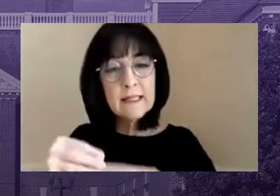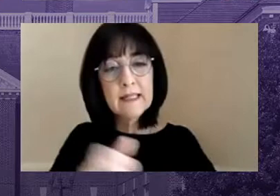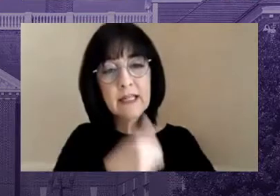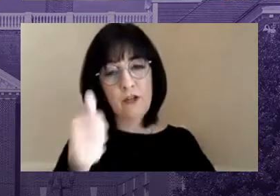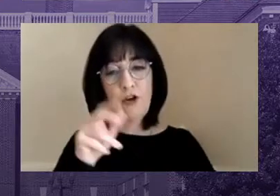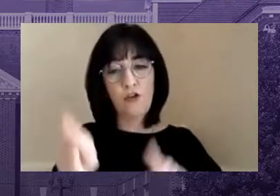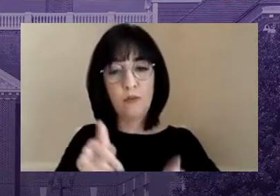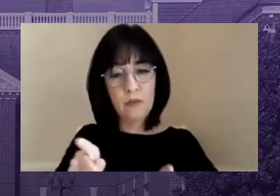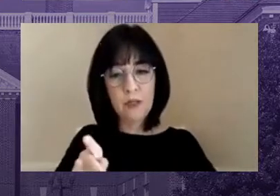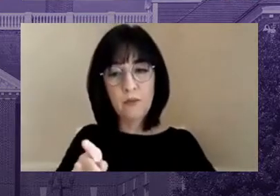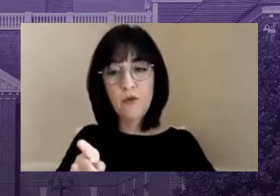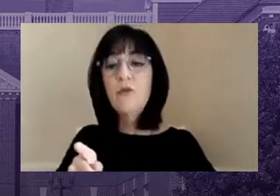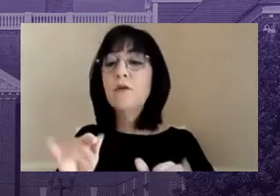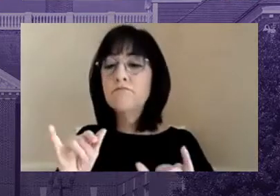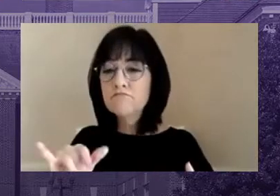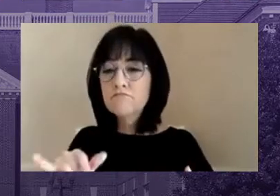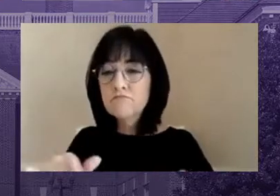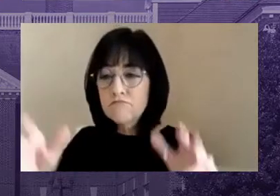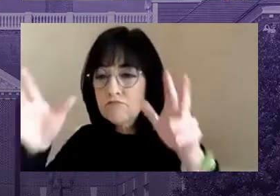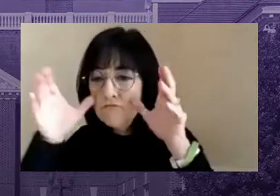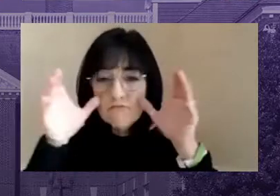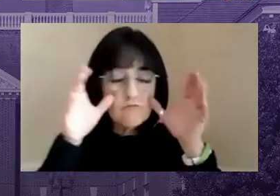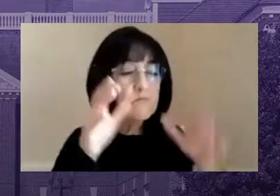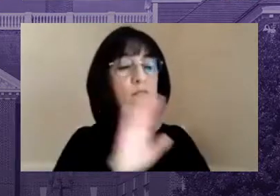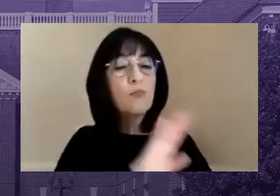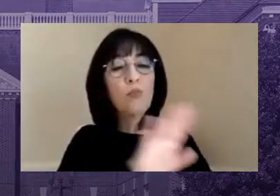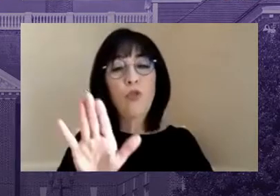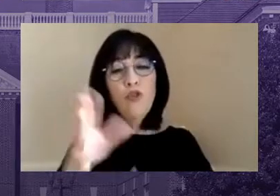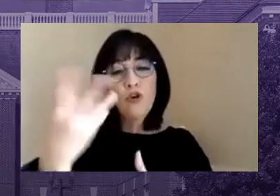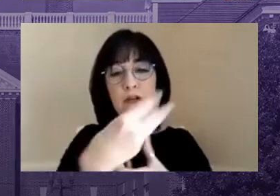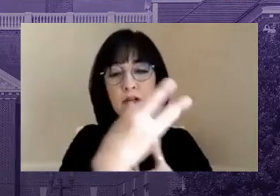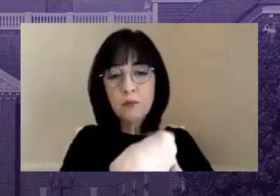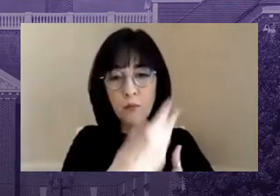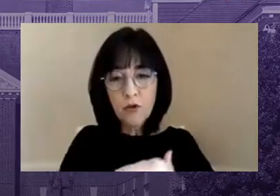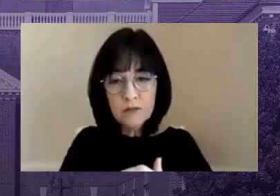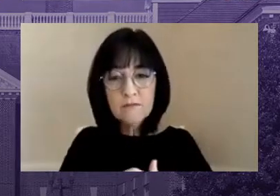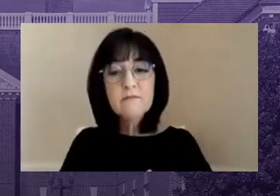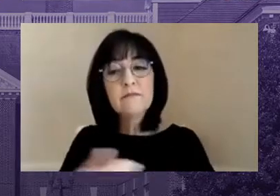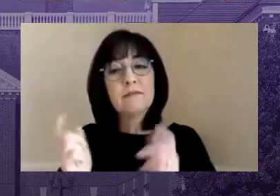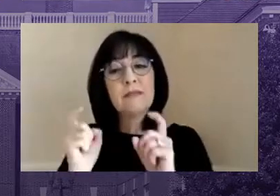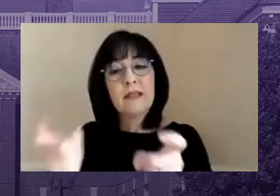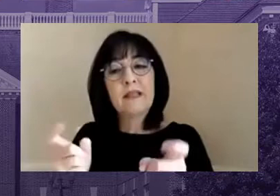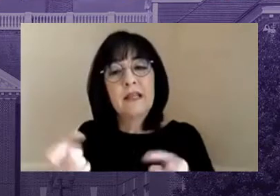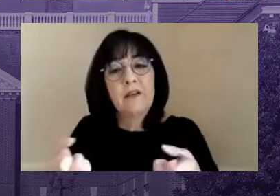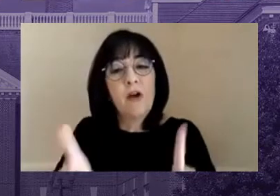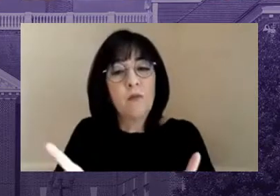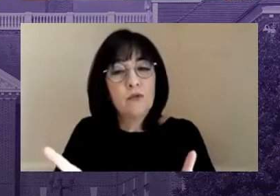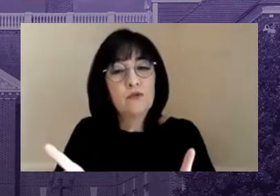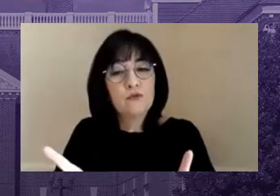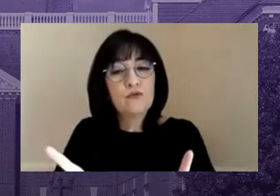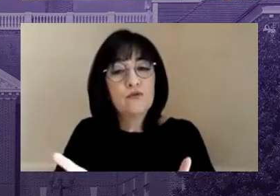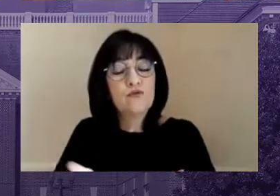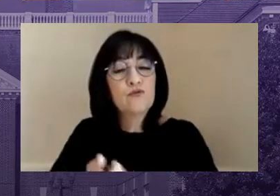has the ability to voice their opinion. This inspires people to have confidence in themselves